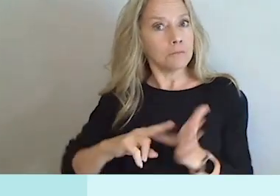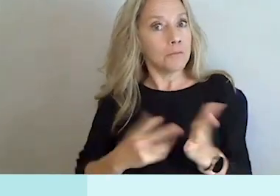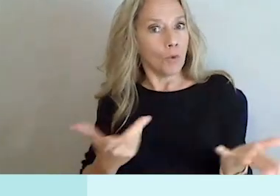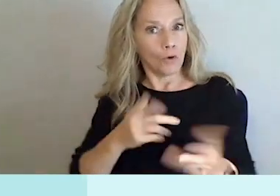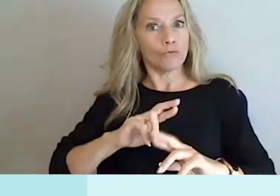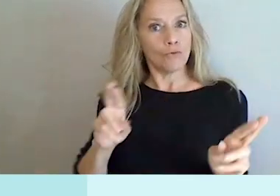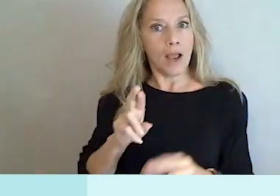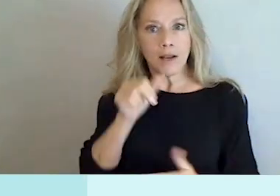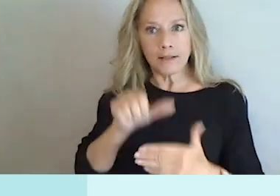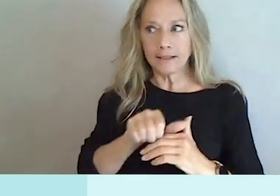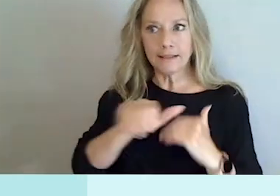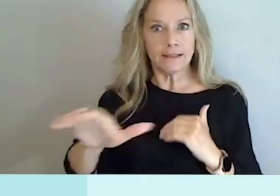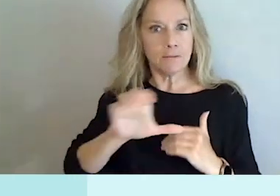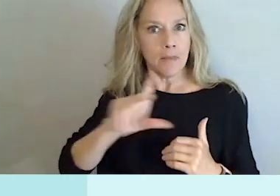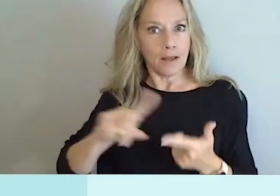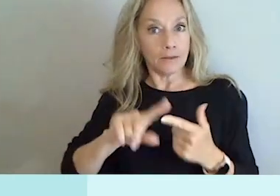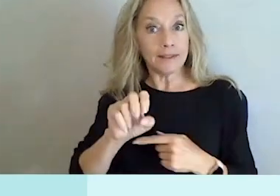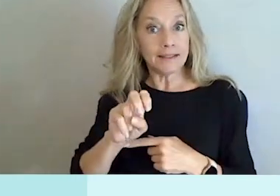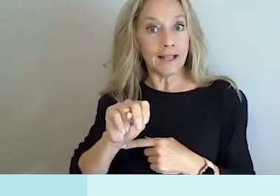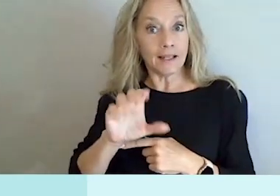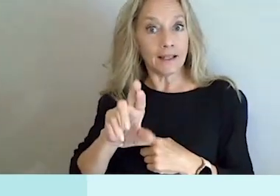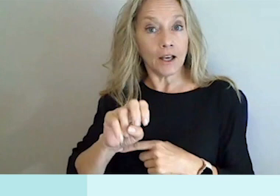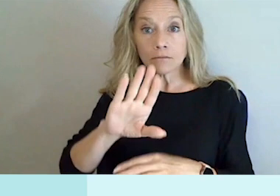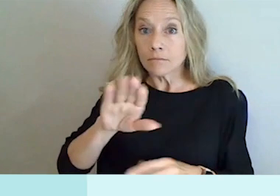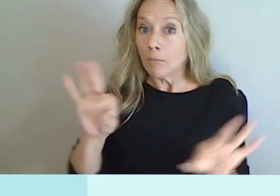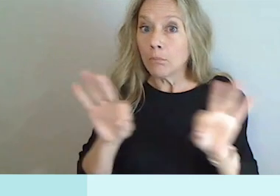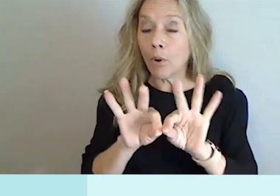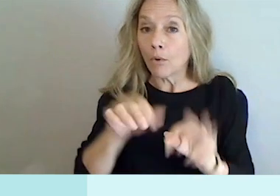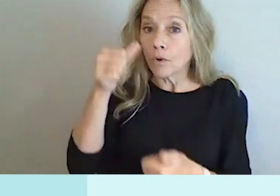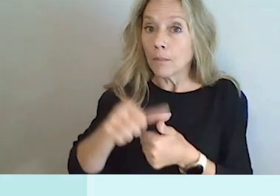Remember, your renewal packet must be returned to TennCare by the due